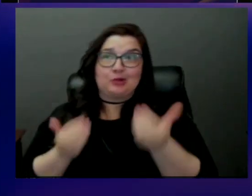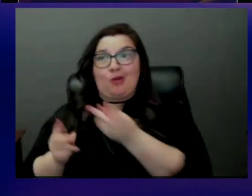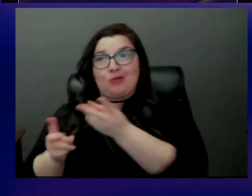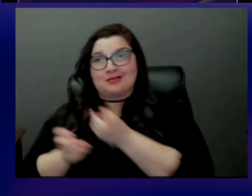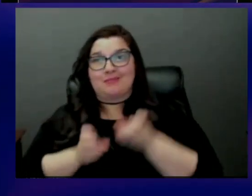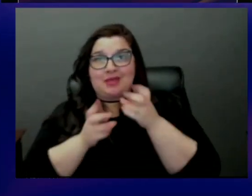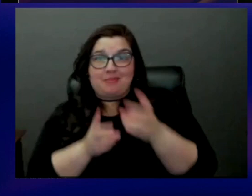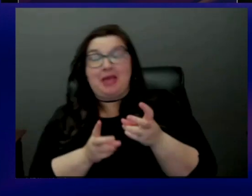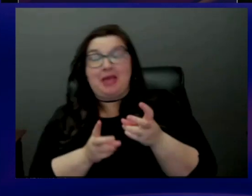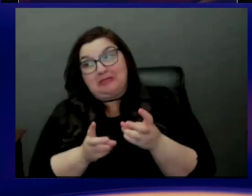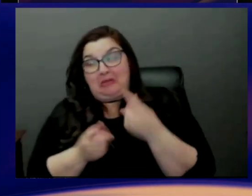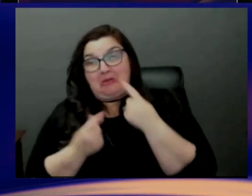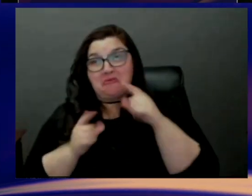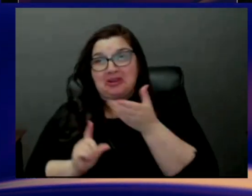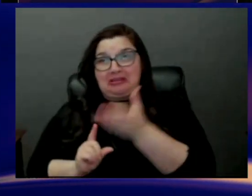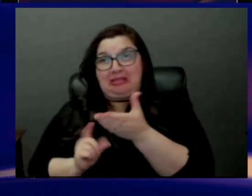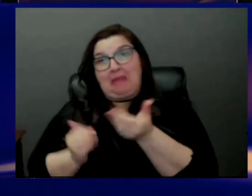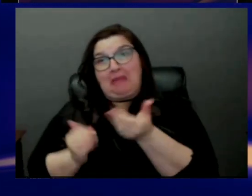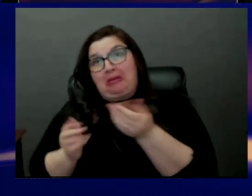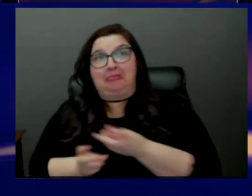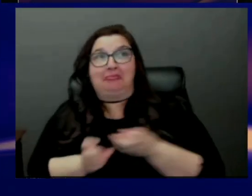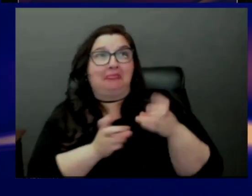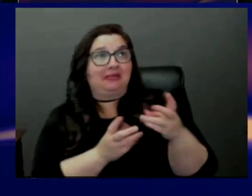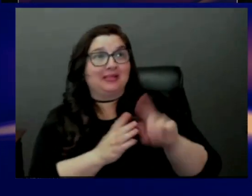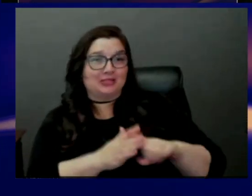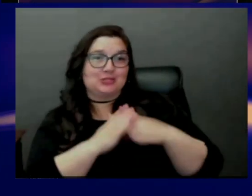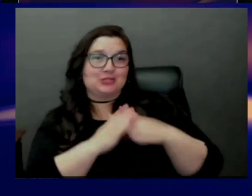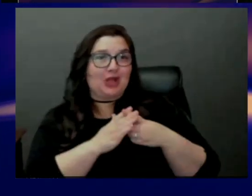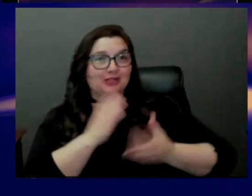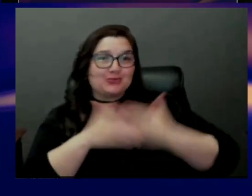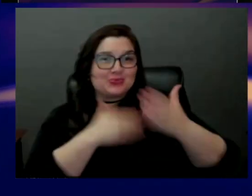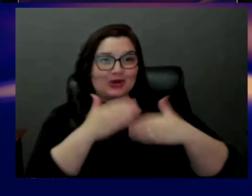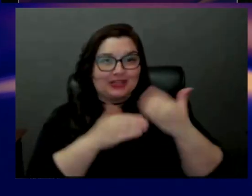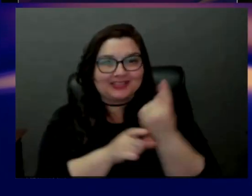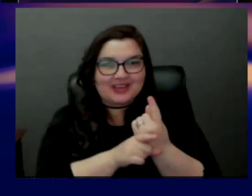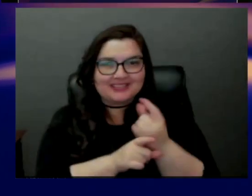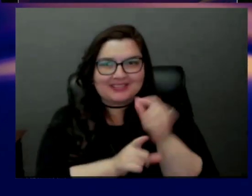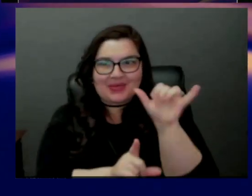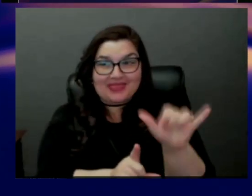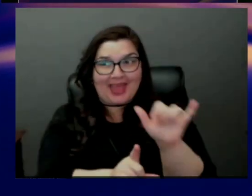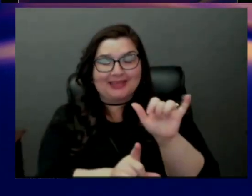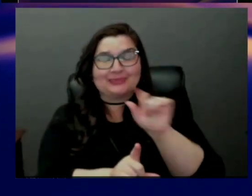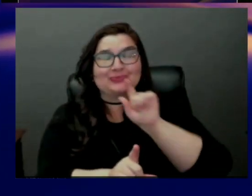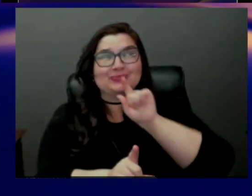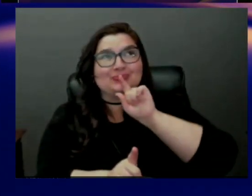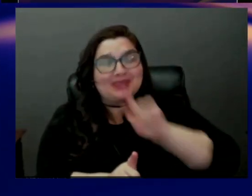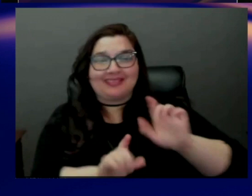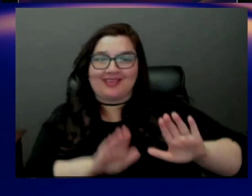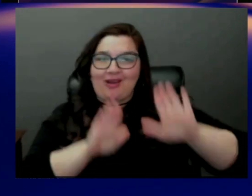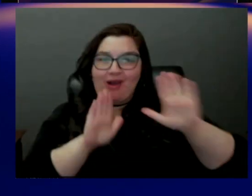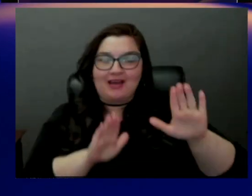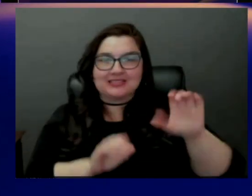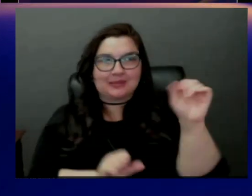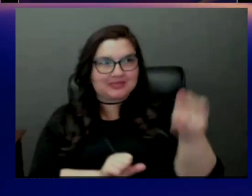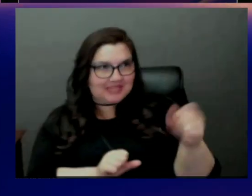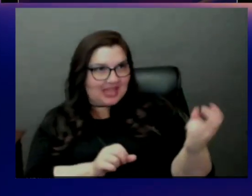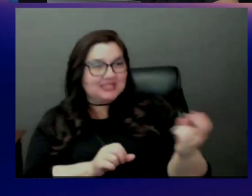I'm gonna put it over here and then it just starts working, right? Yeah So that's like really awesome. Yeah, so if you love visualizations, you're gonna love this one other thing